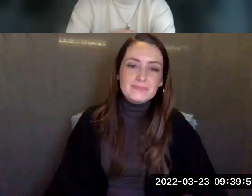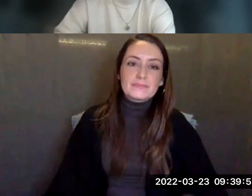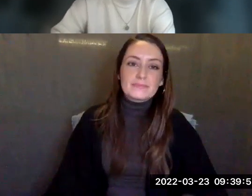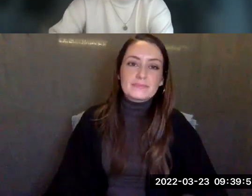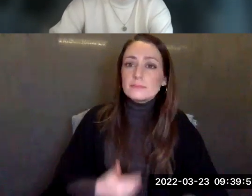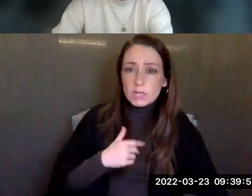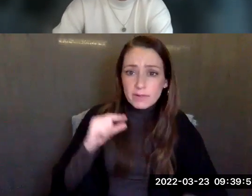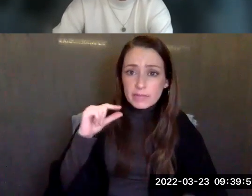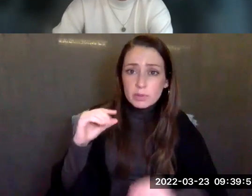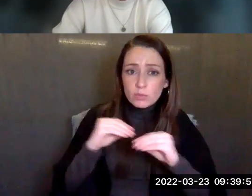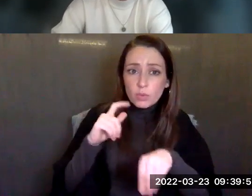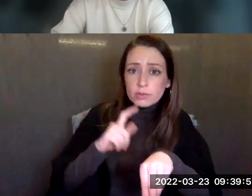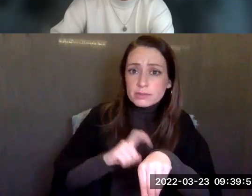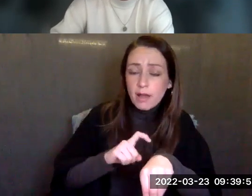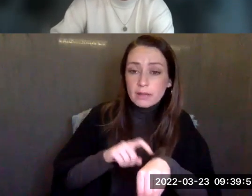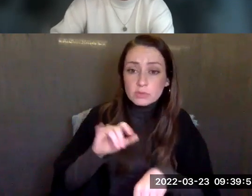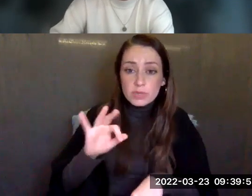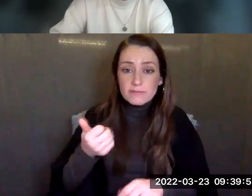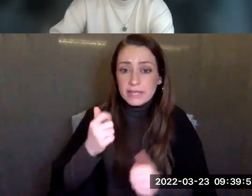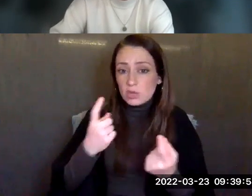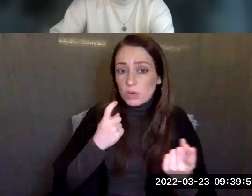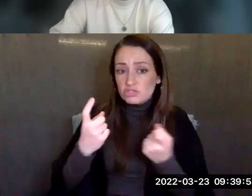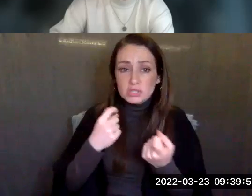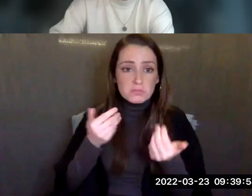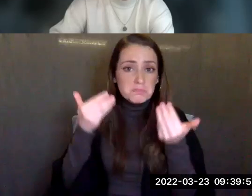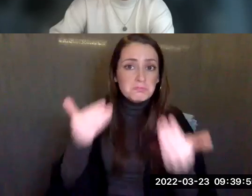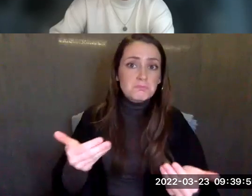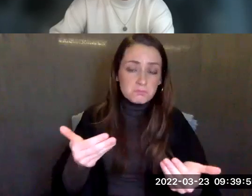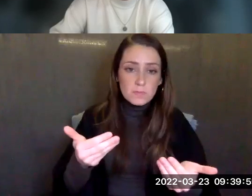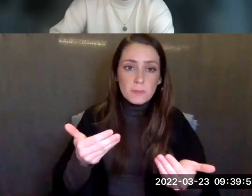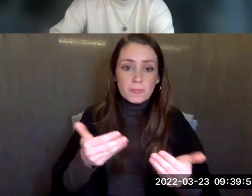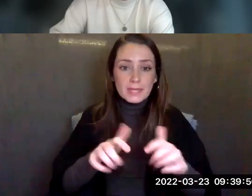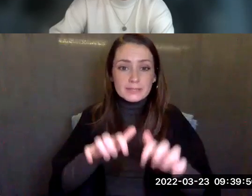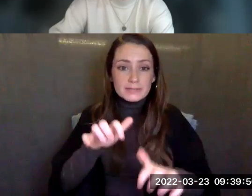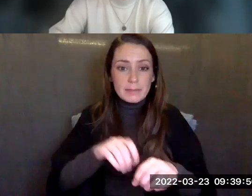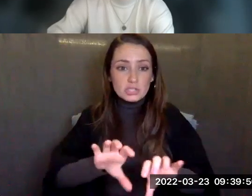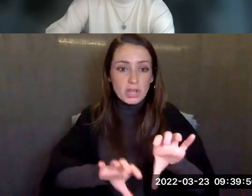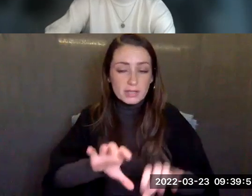So once again, if you have any other questions, please feel free to put it in the chat.